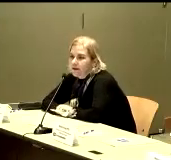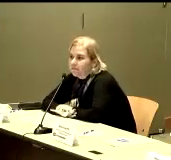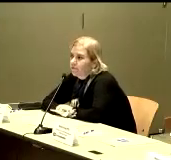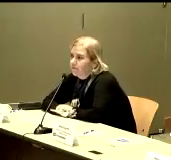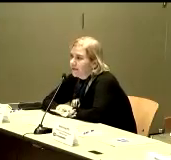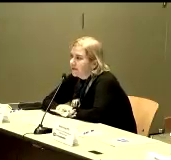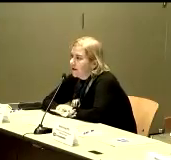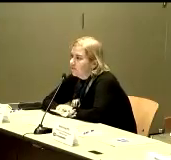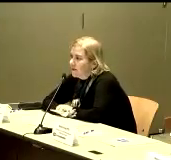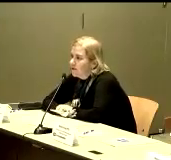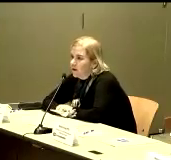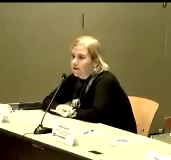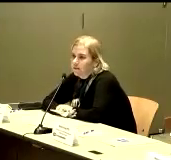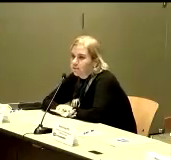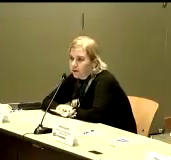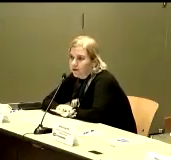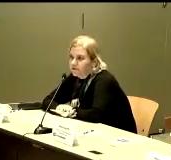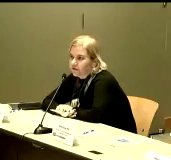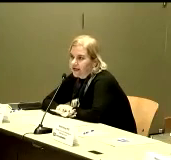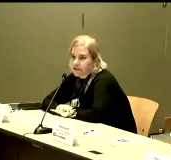of having improving mental health be one of the priorities --